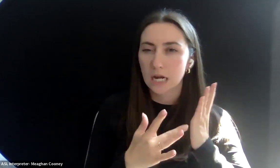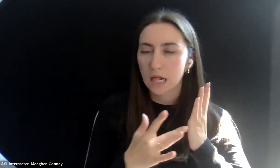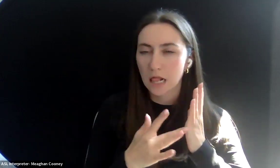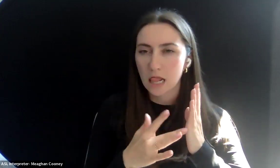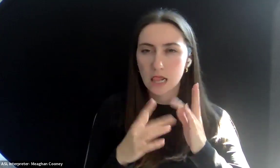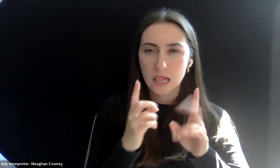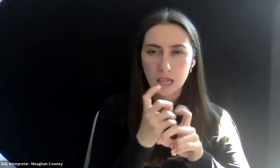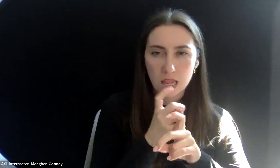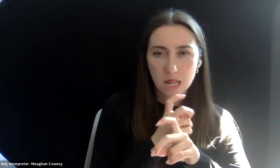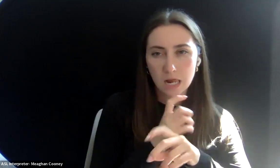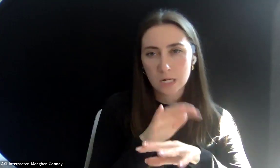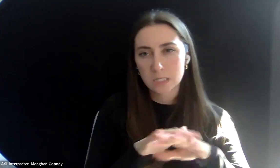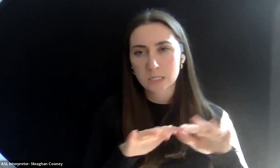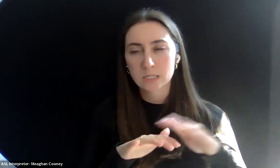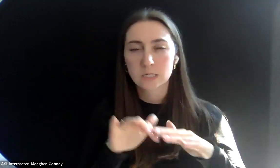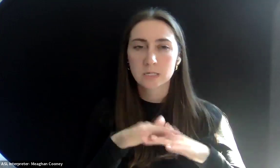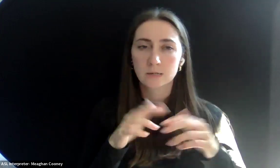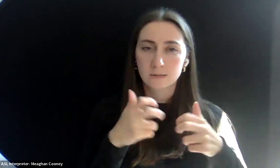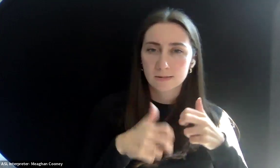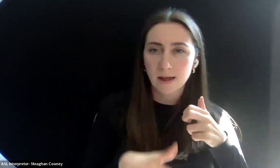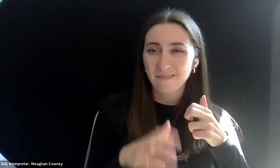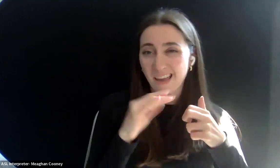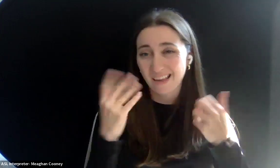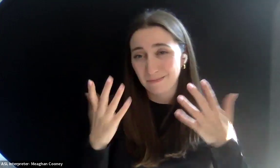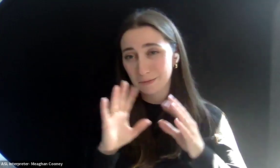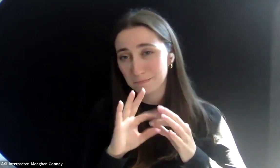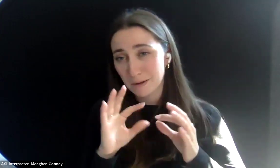I indicated earlier, much of the assessment we have received is